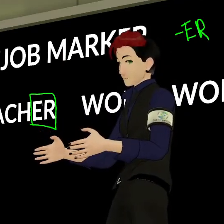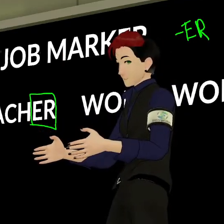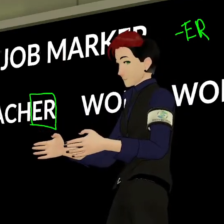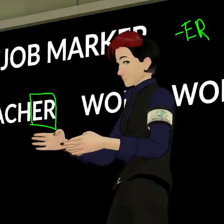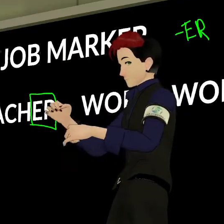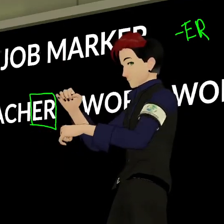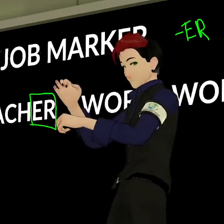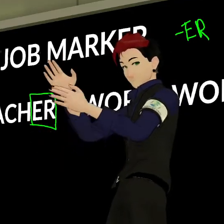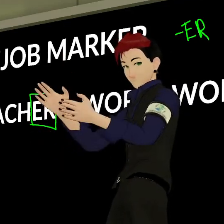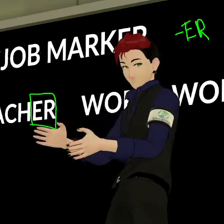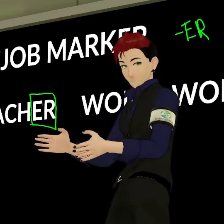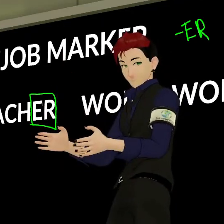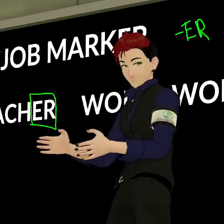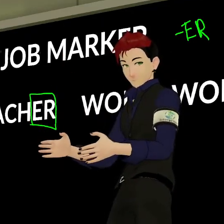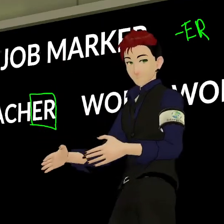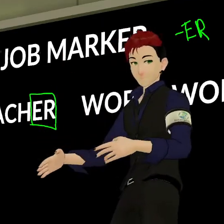alright